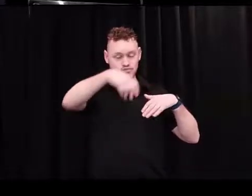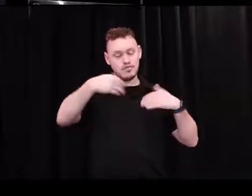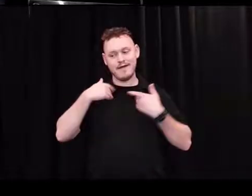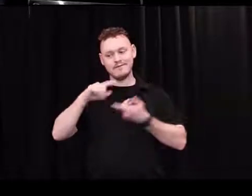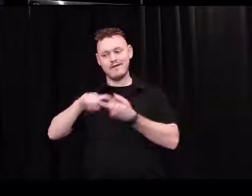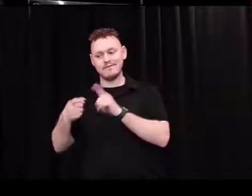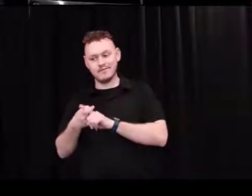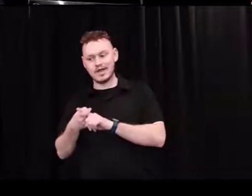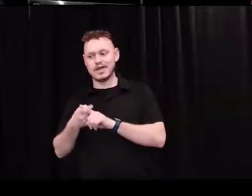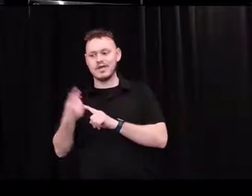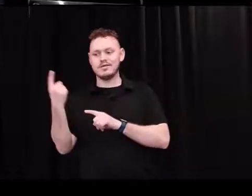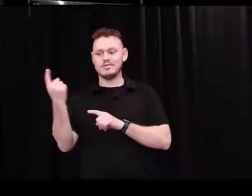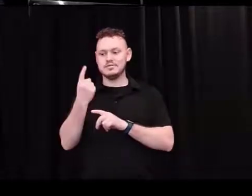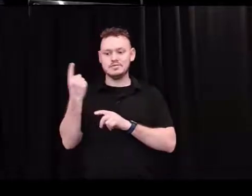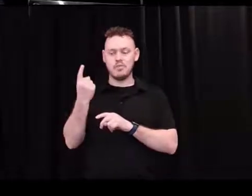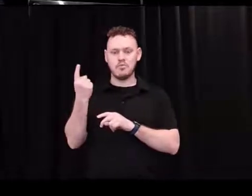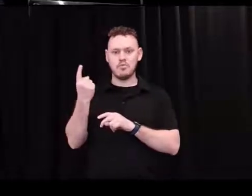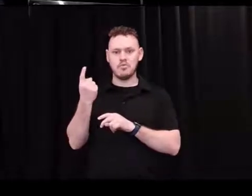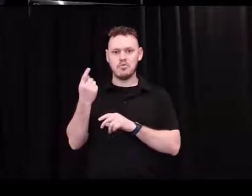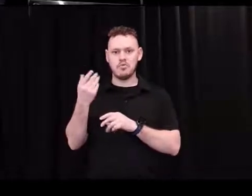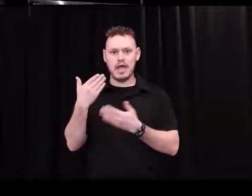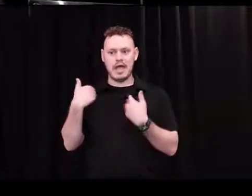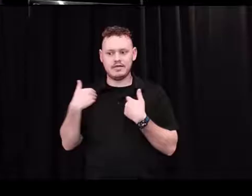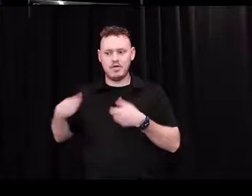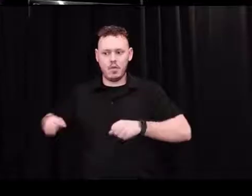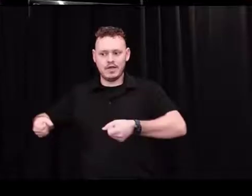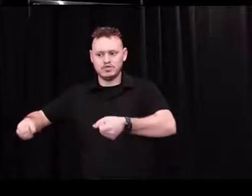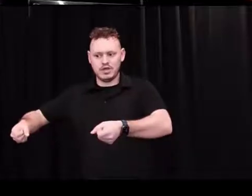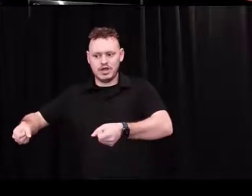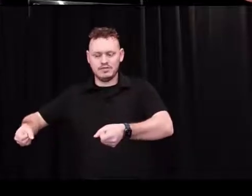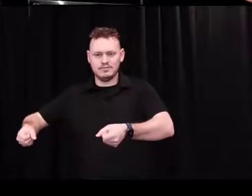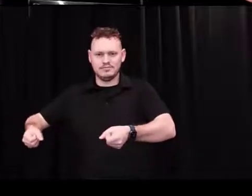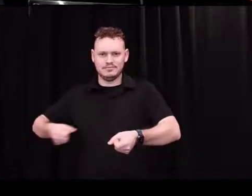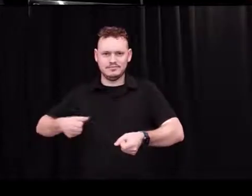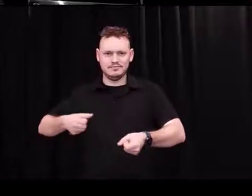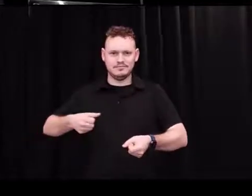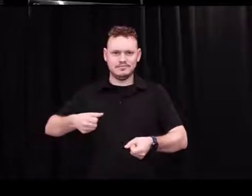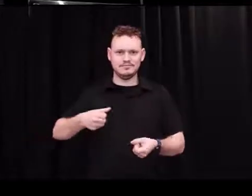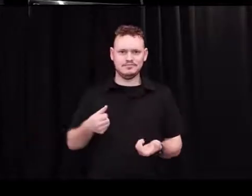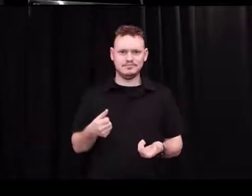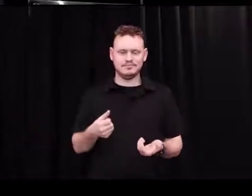somebody with you who has a wheelchair who's not going to go down the stairs unless they really